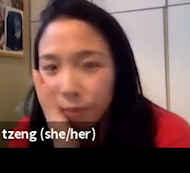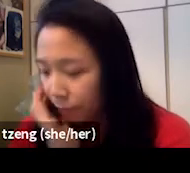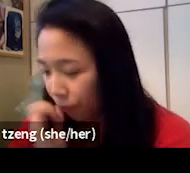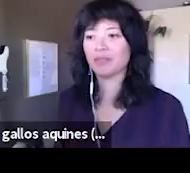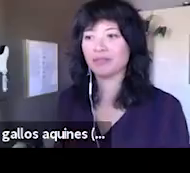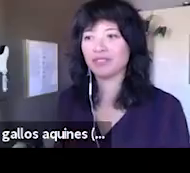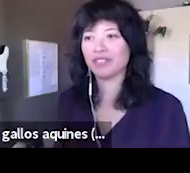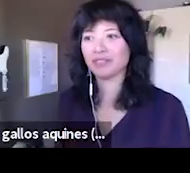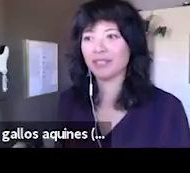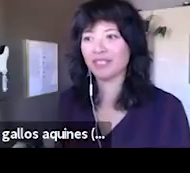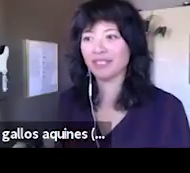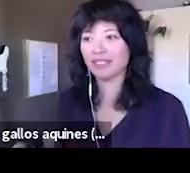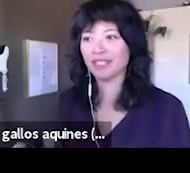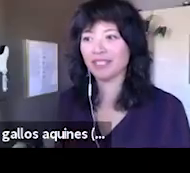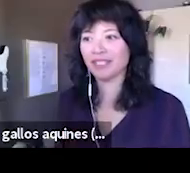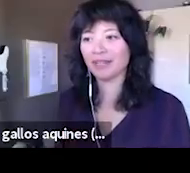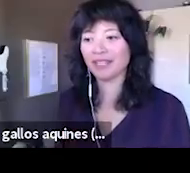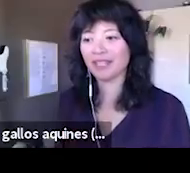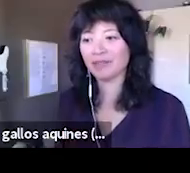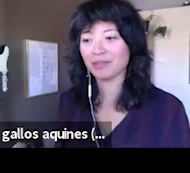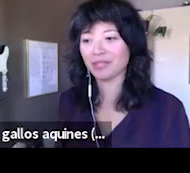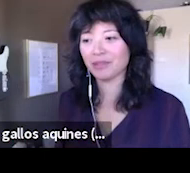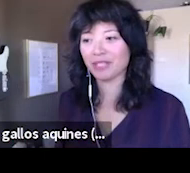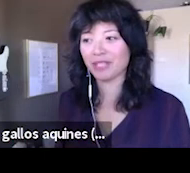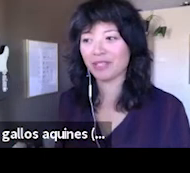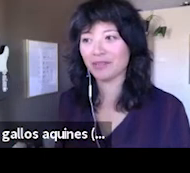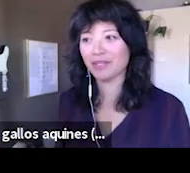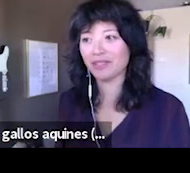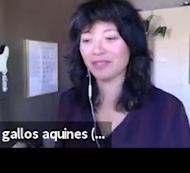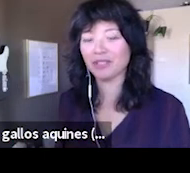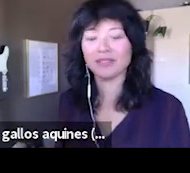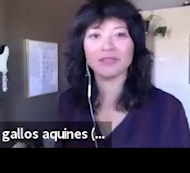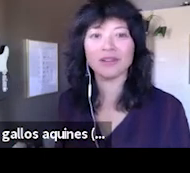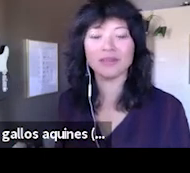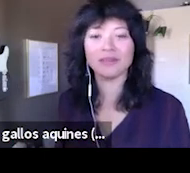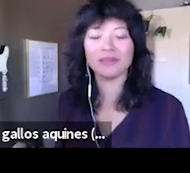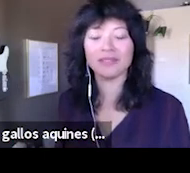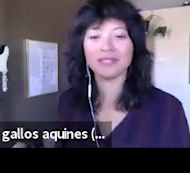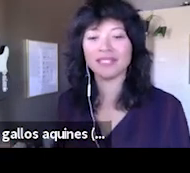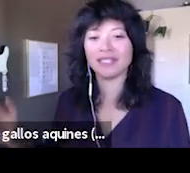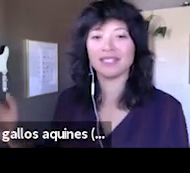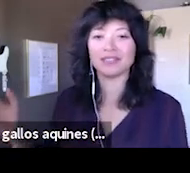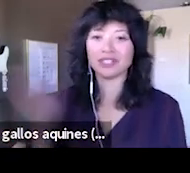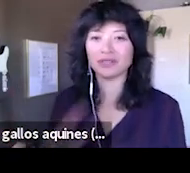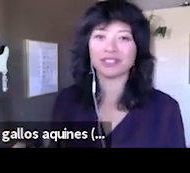Thanks, Pam. jaqs speaking. I absolutely agree with learning from the intergenerational